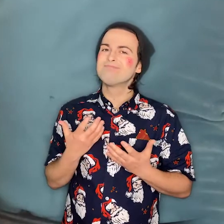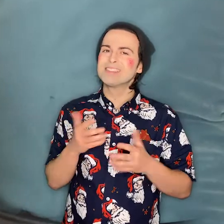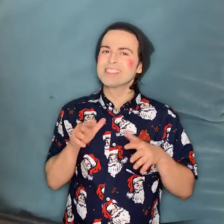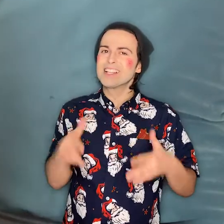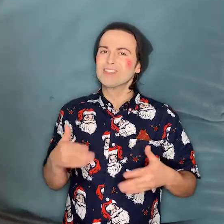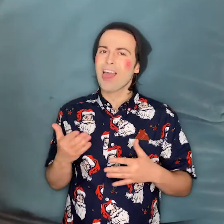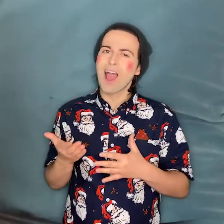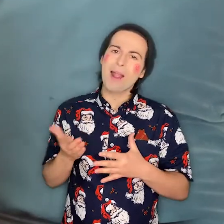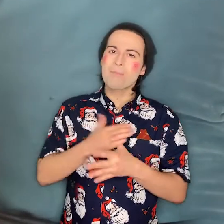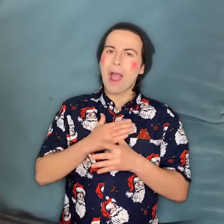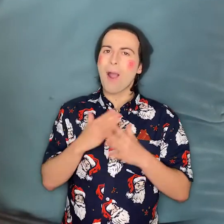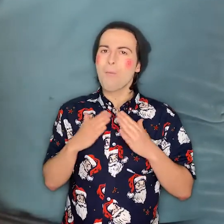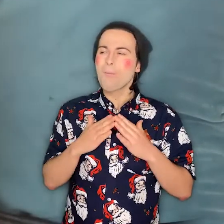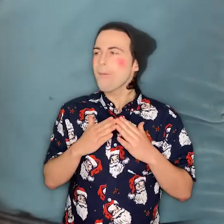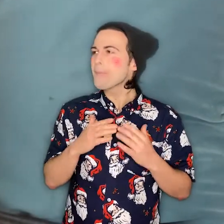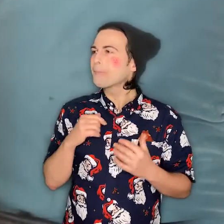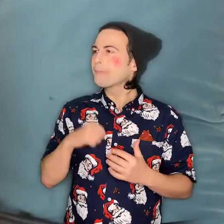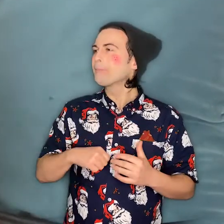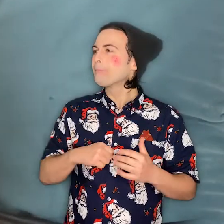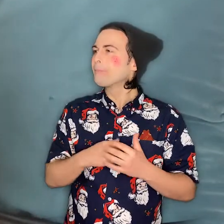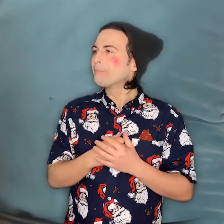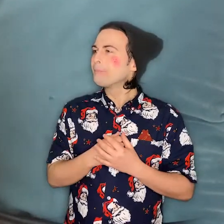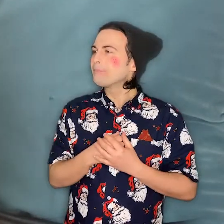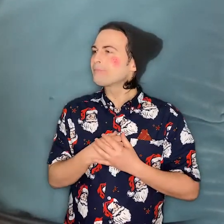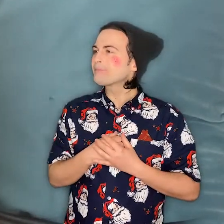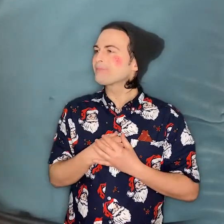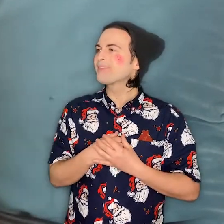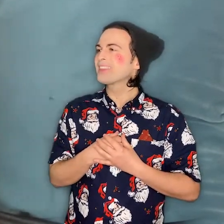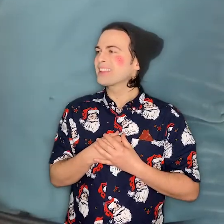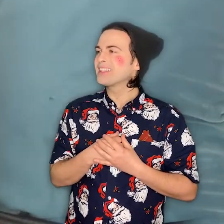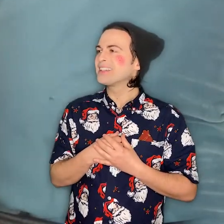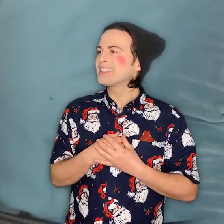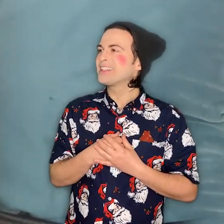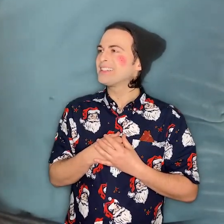Turns out she knew I would calm down and tell her to come home so she just took an empty suitcase with her, whit a laugh.